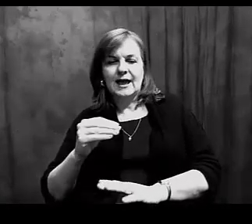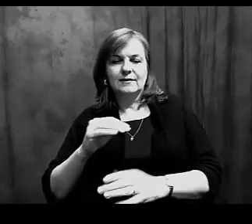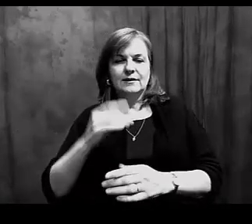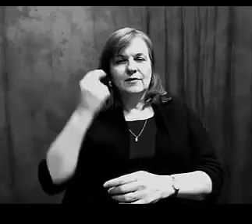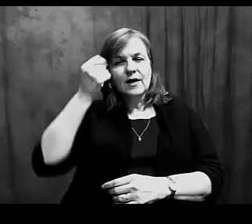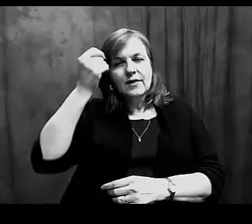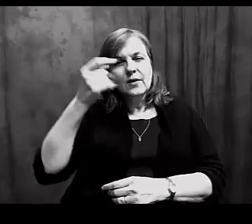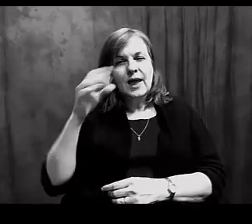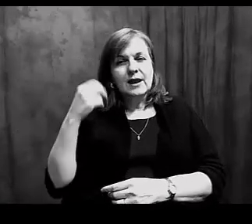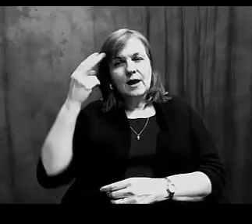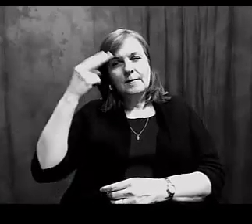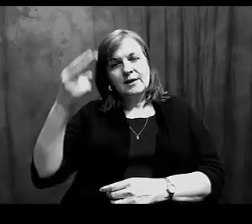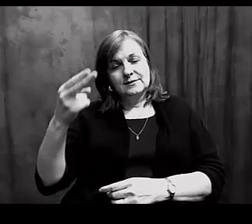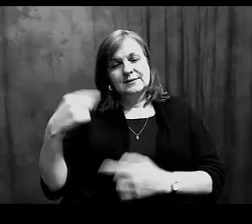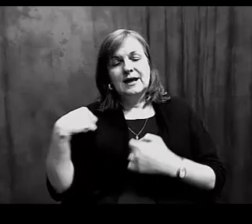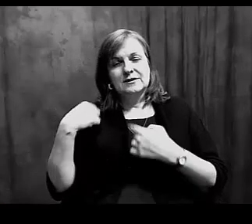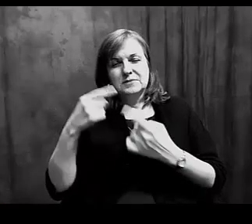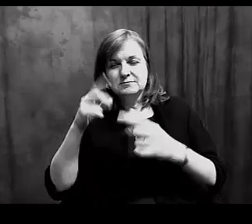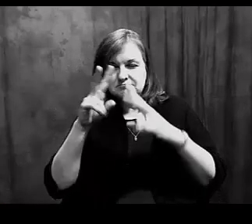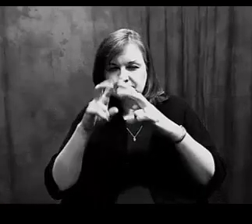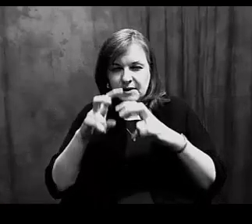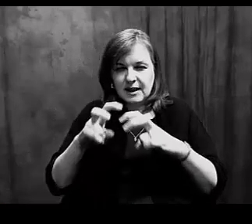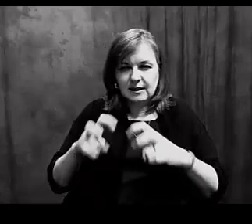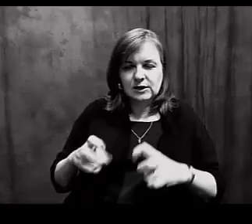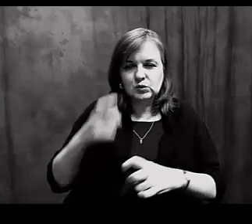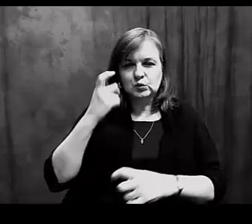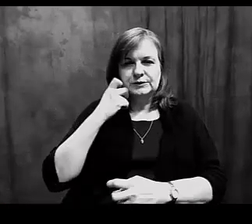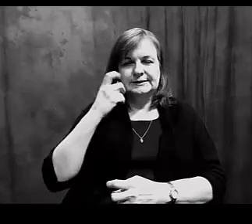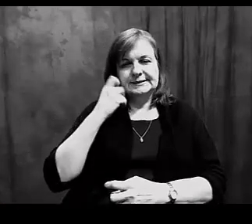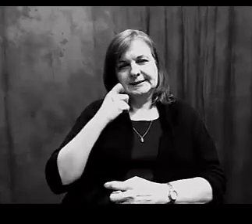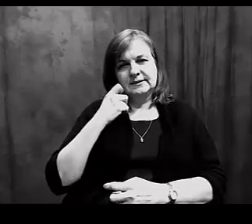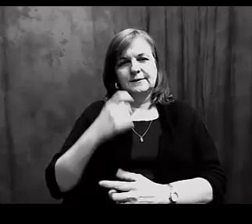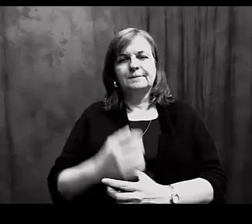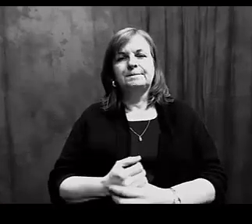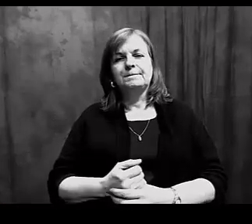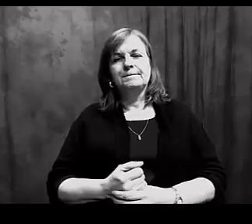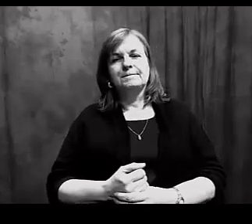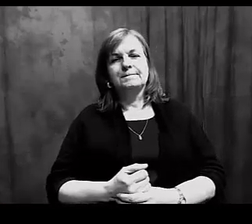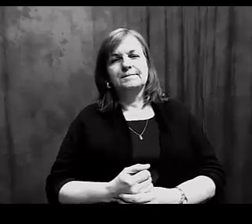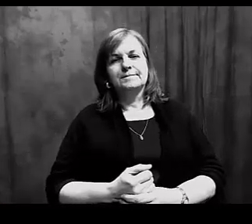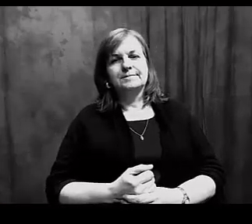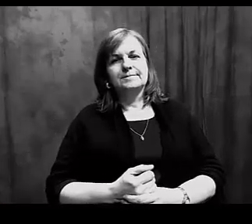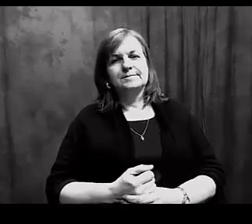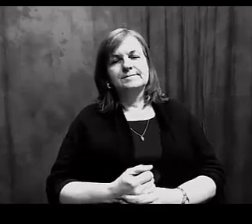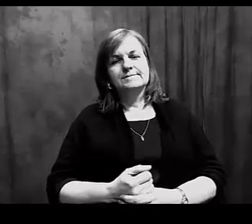really has come under a lot of scrutiny in recent years